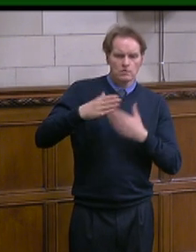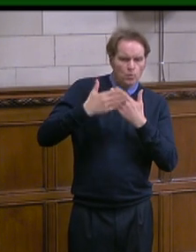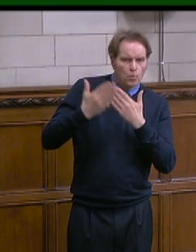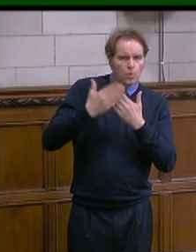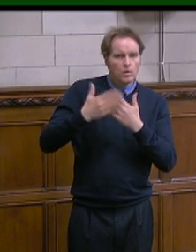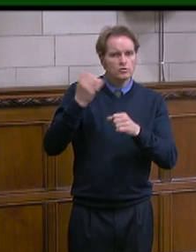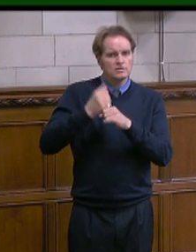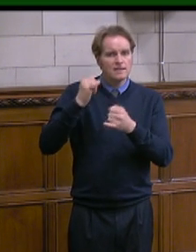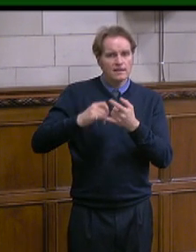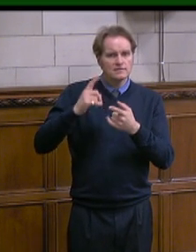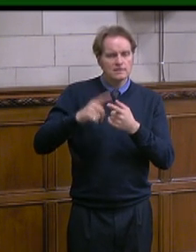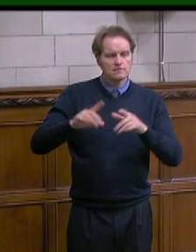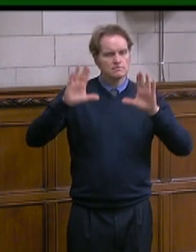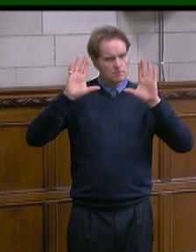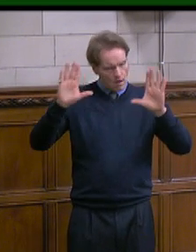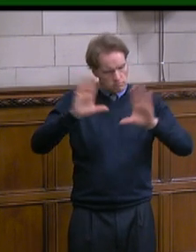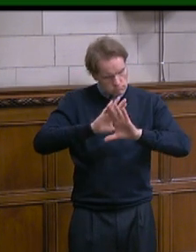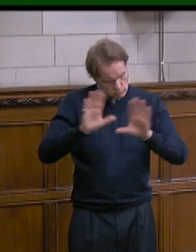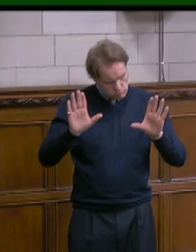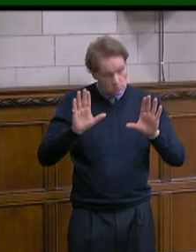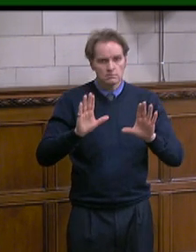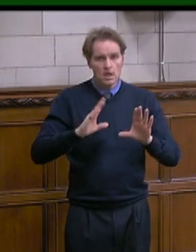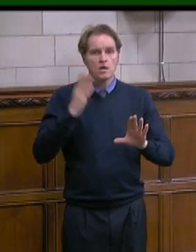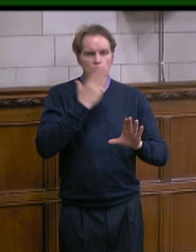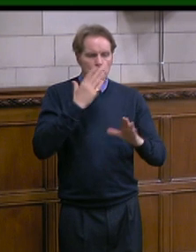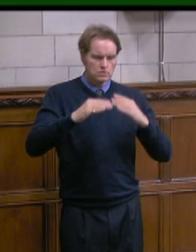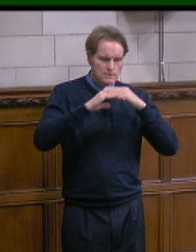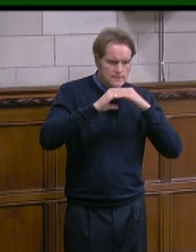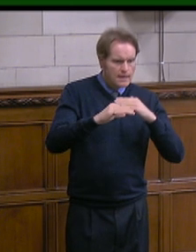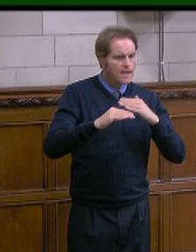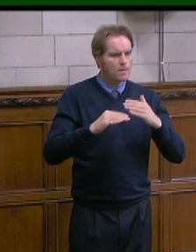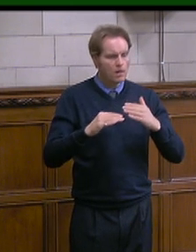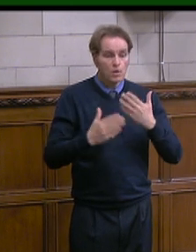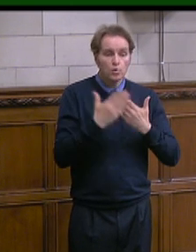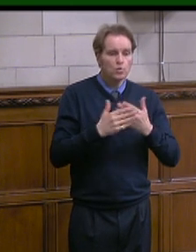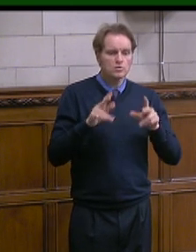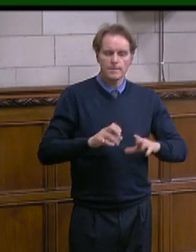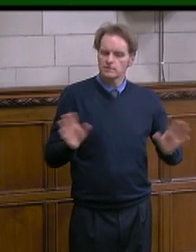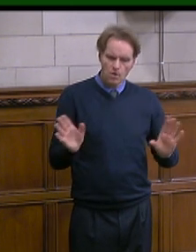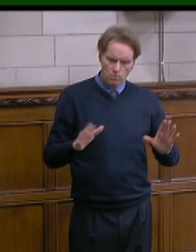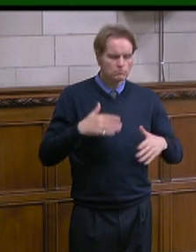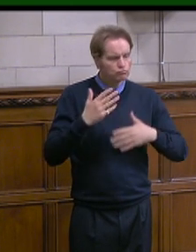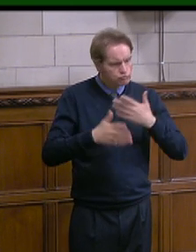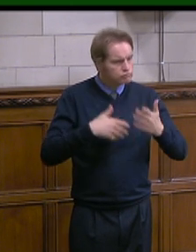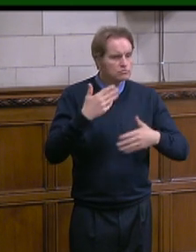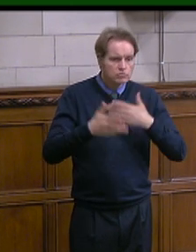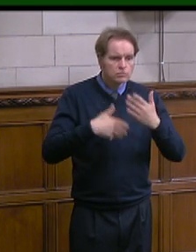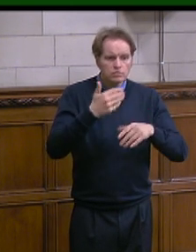Schools have asked for a period of stability. There will be stability for a short period, and after that we can consider whether new